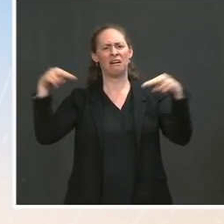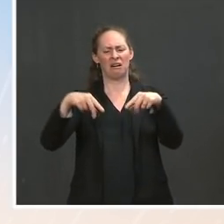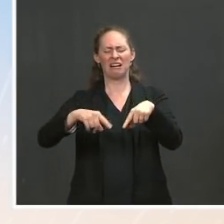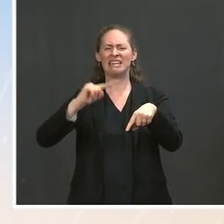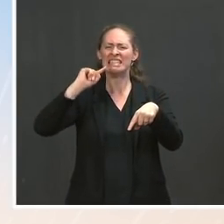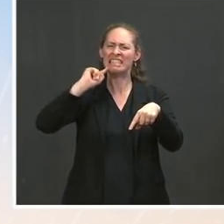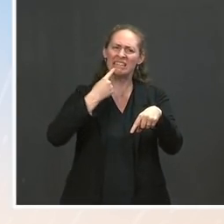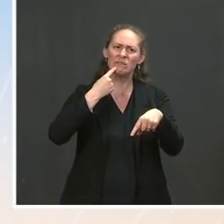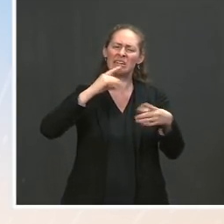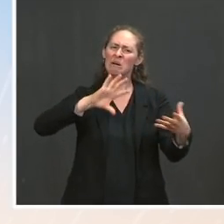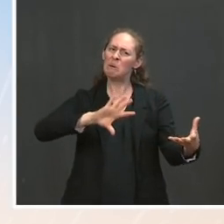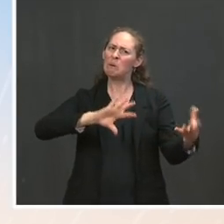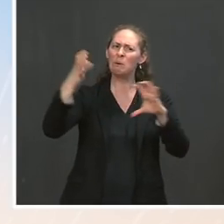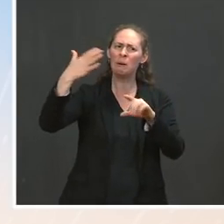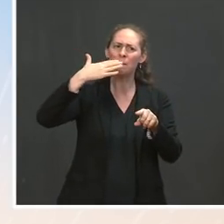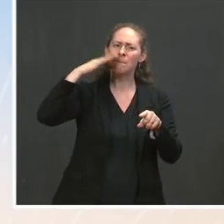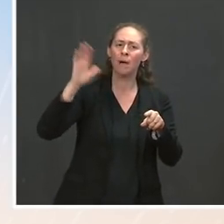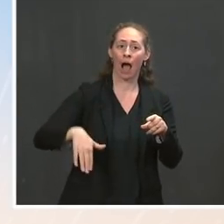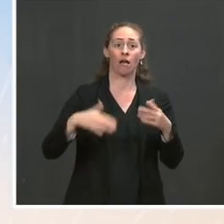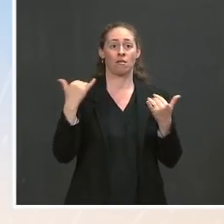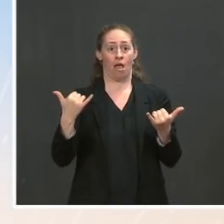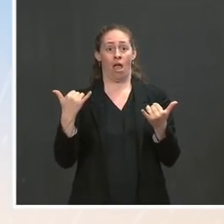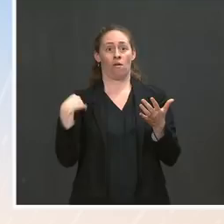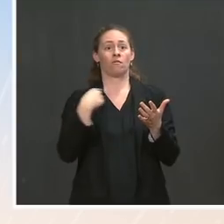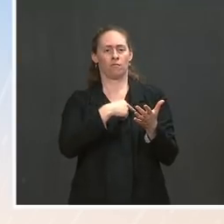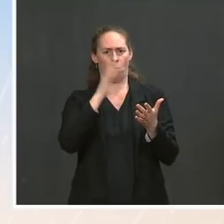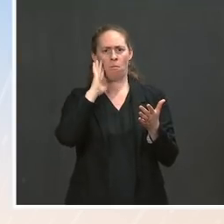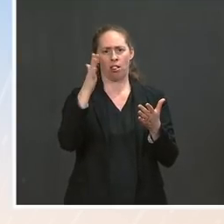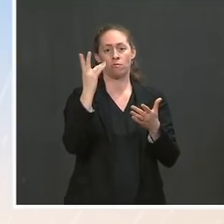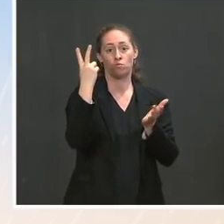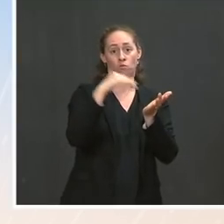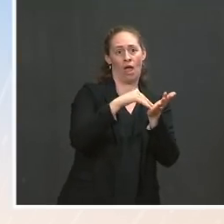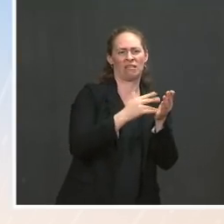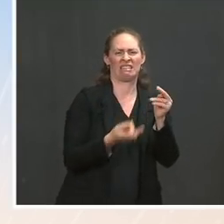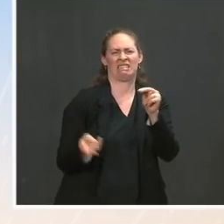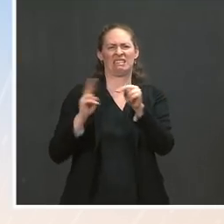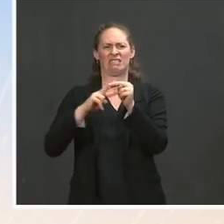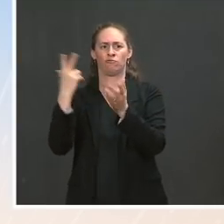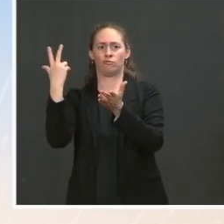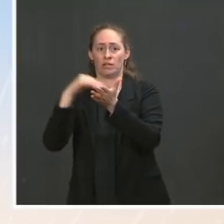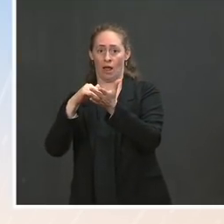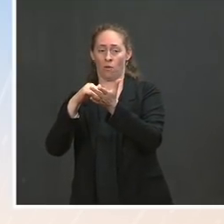and $3,600 for children under the age of six. It also gives families an additional tax credit